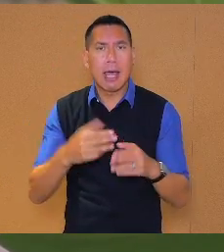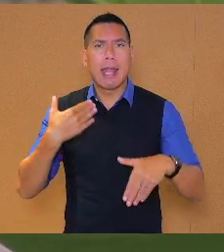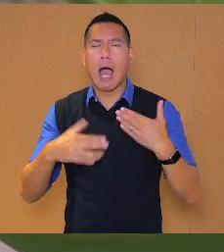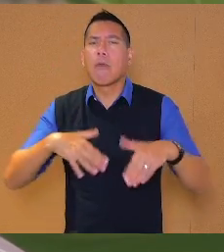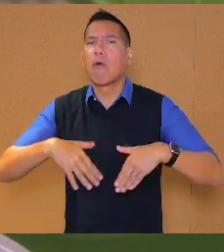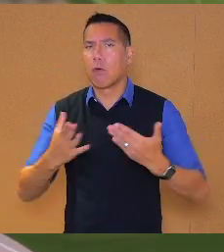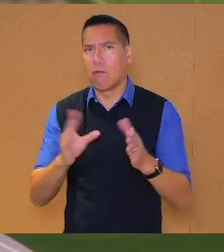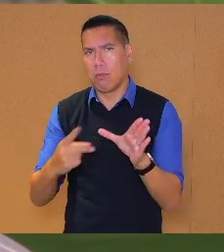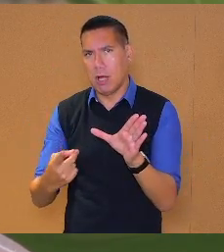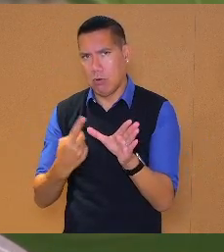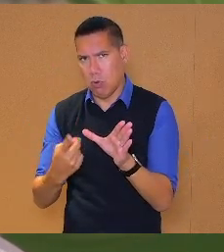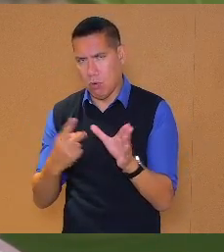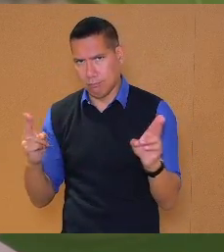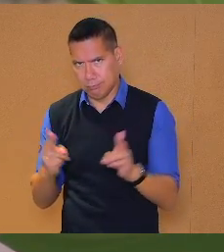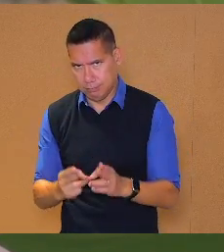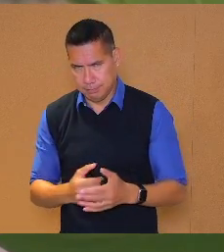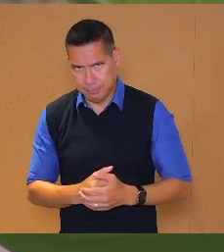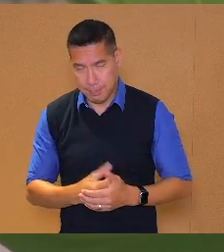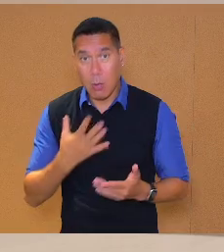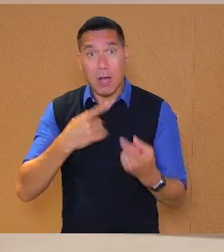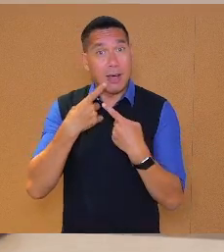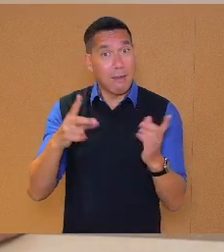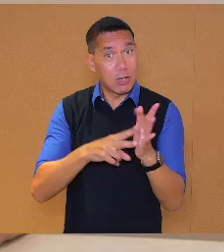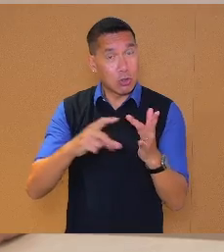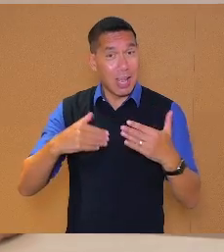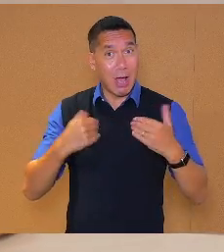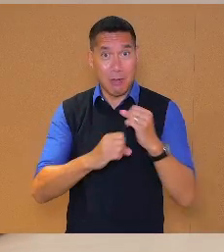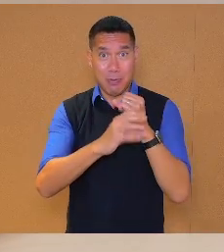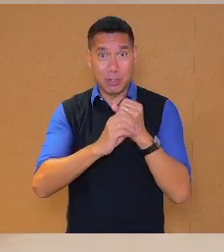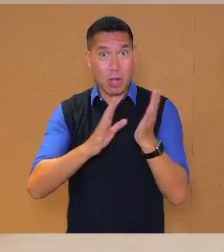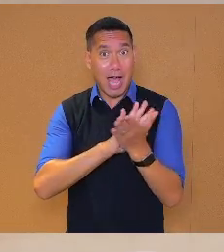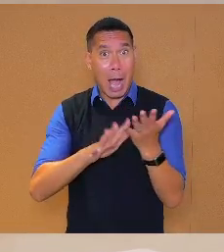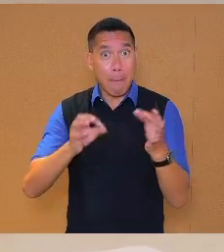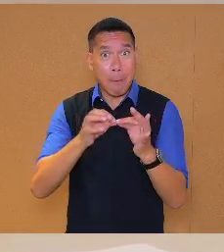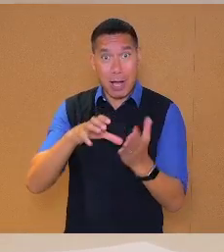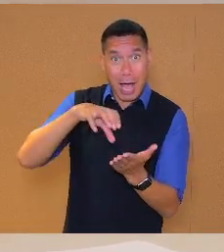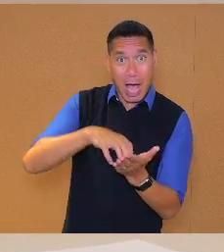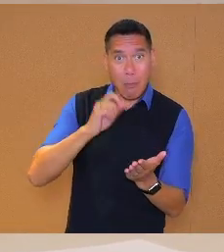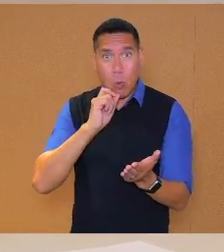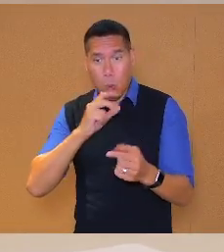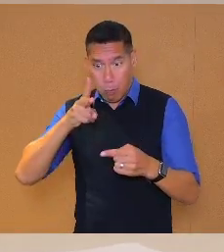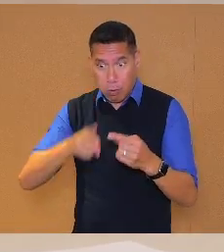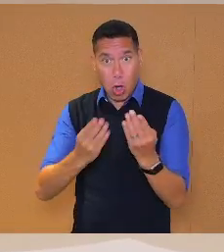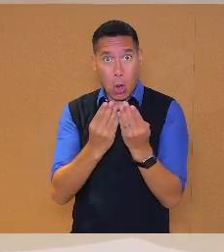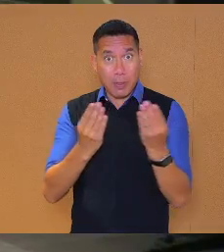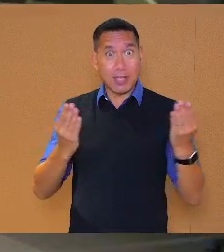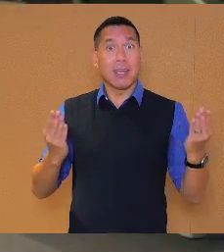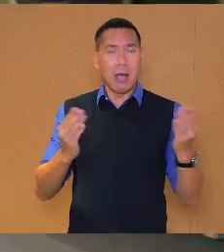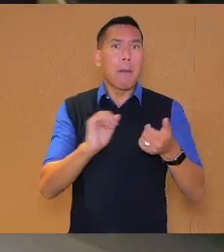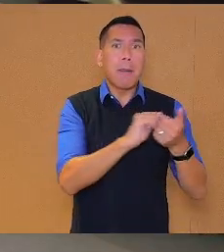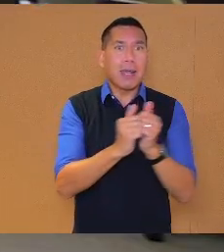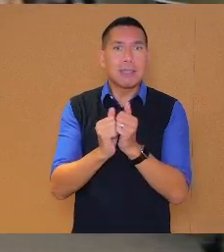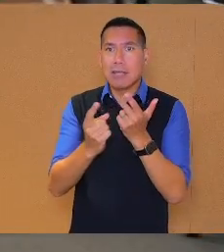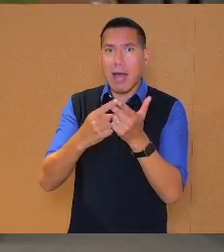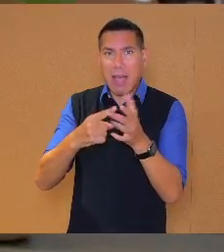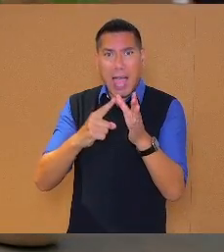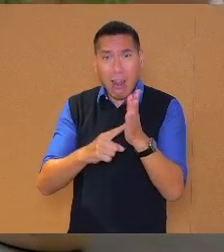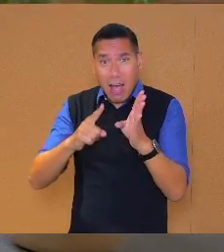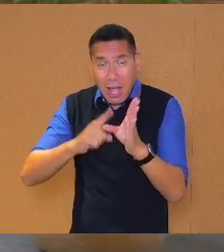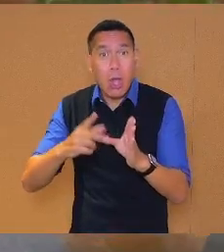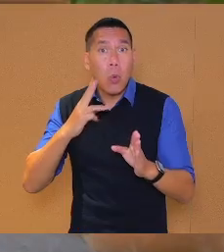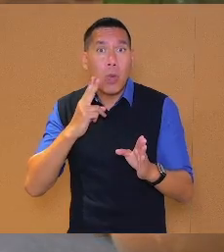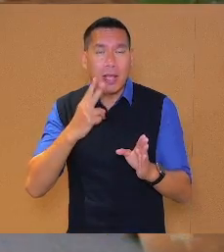that the Victorian health